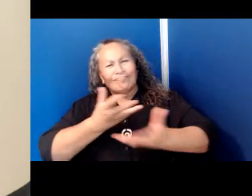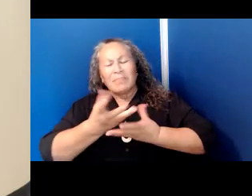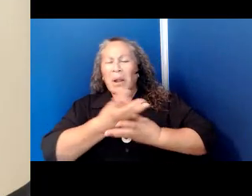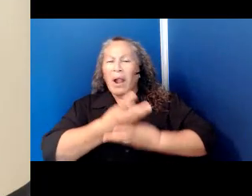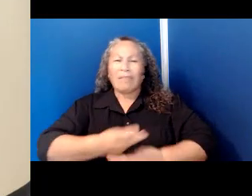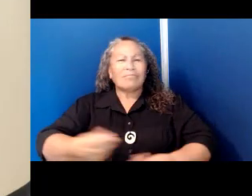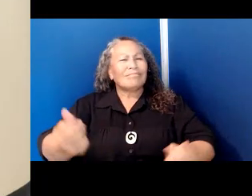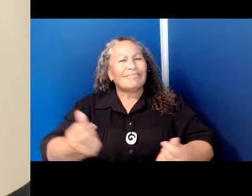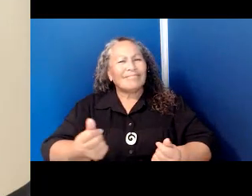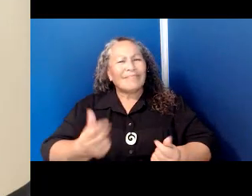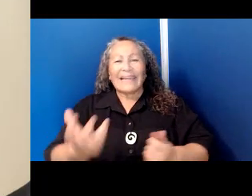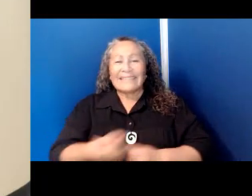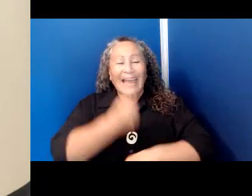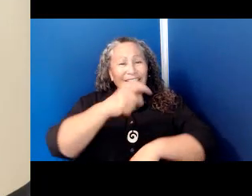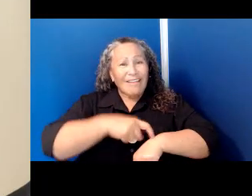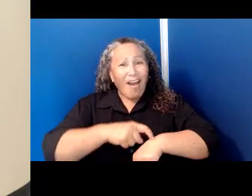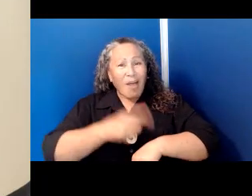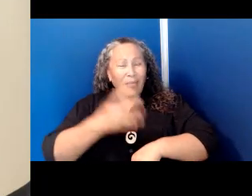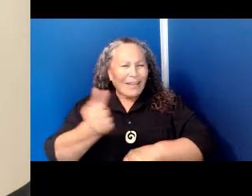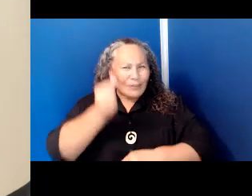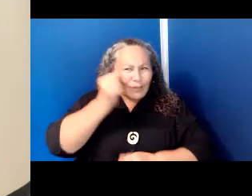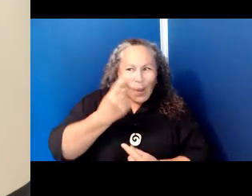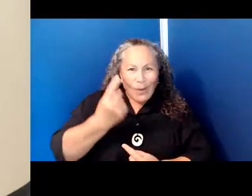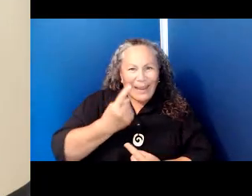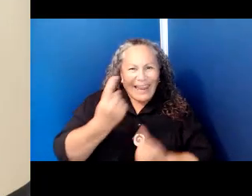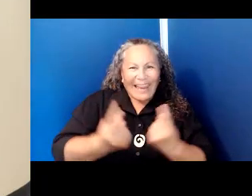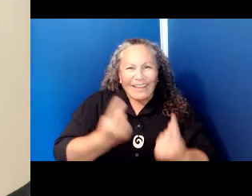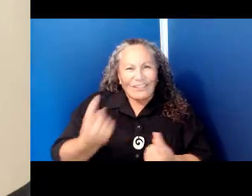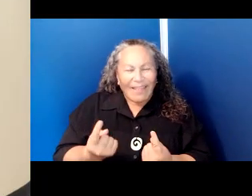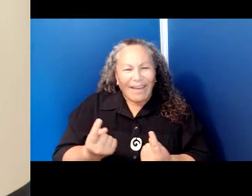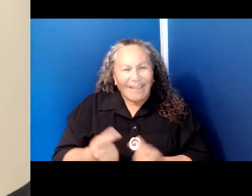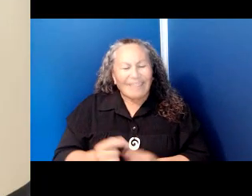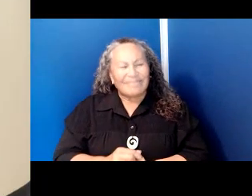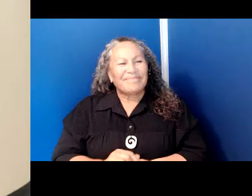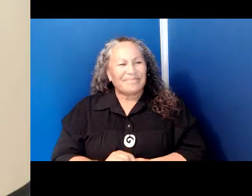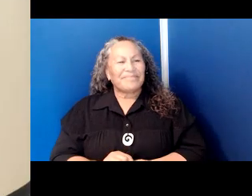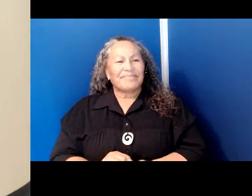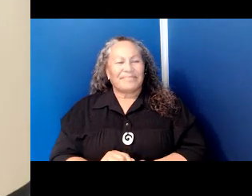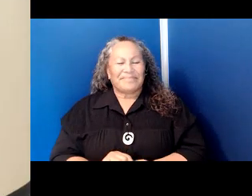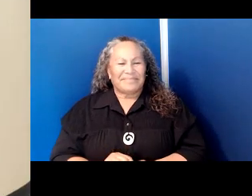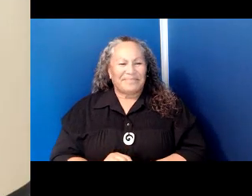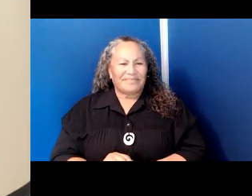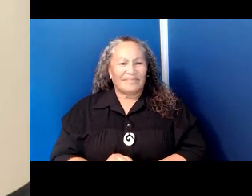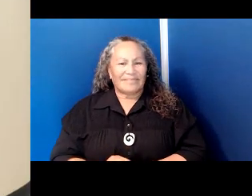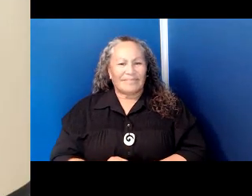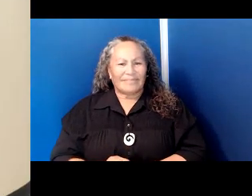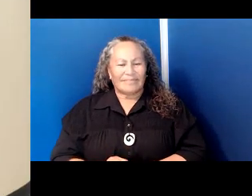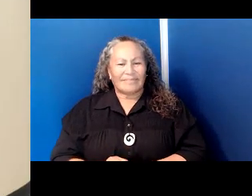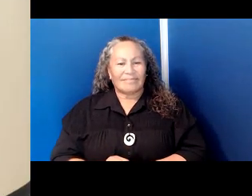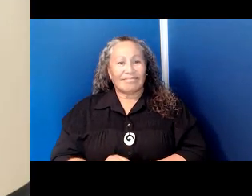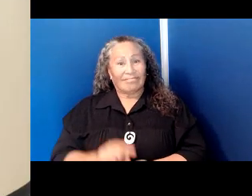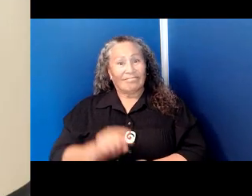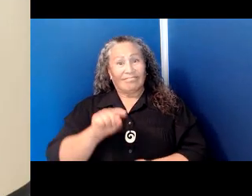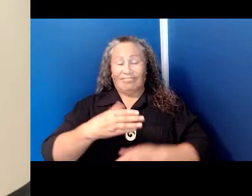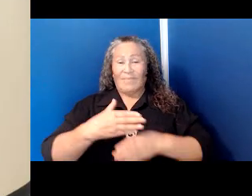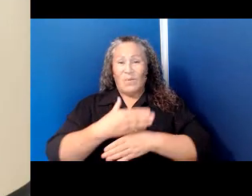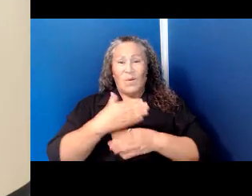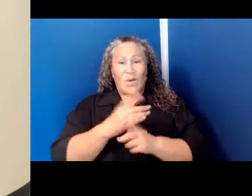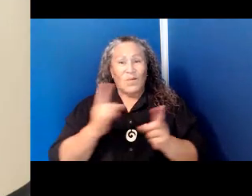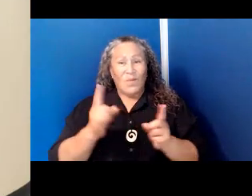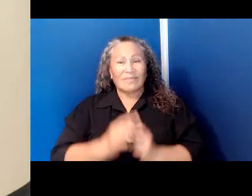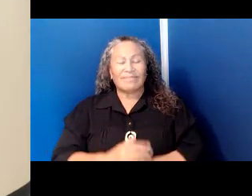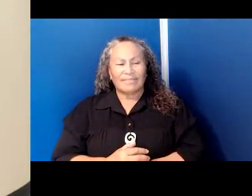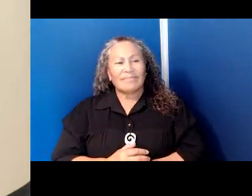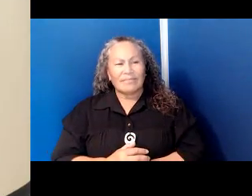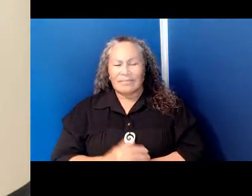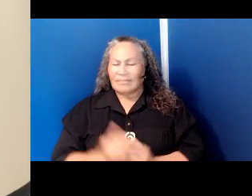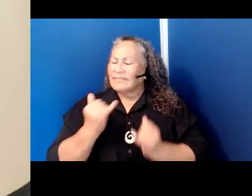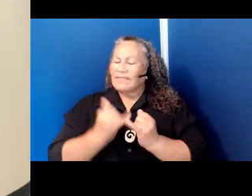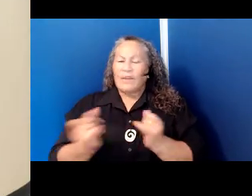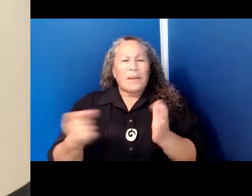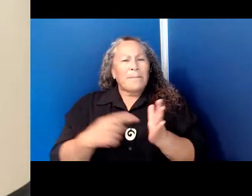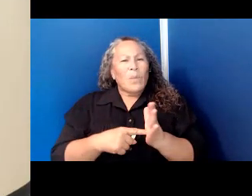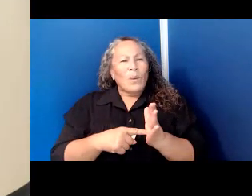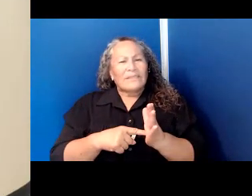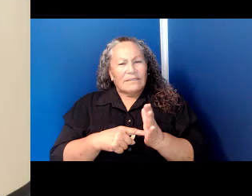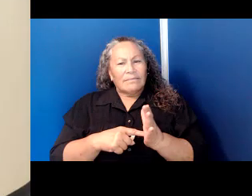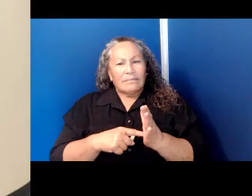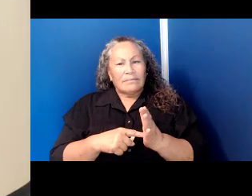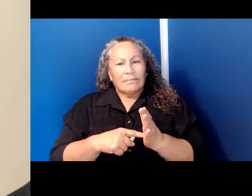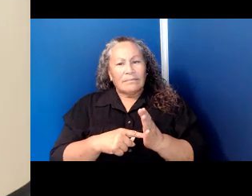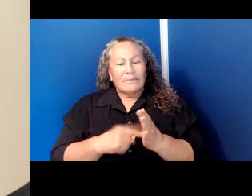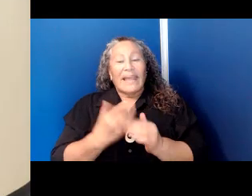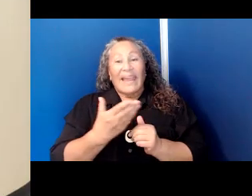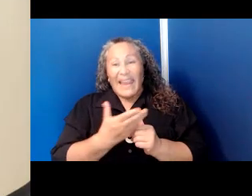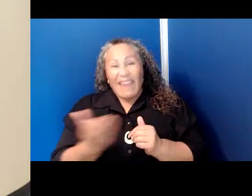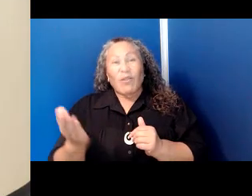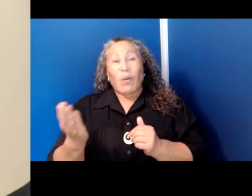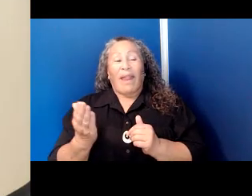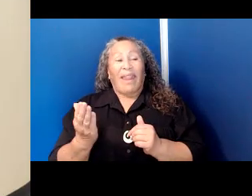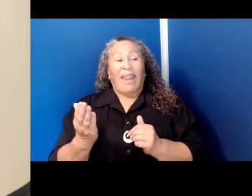to get to know everybody in the building. This work is so important, and everyone